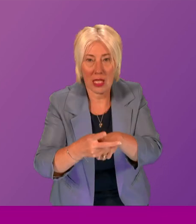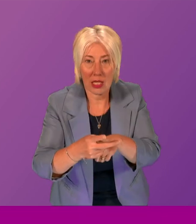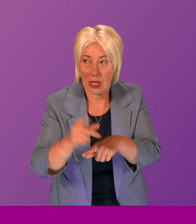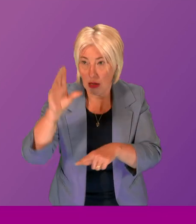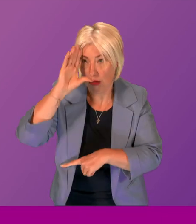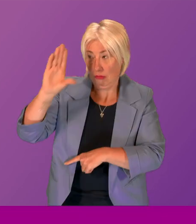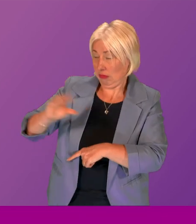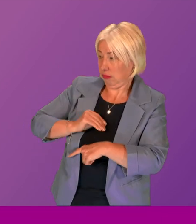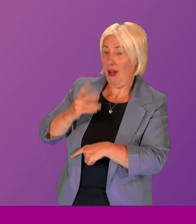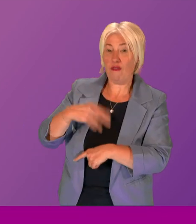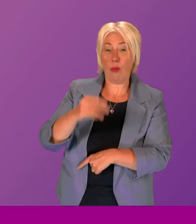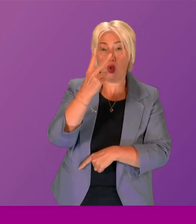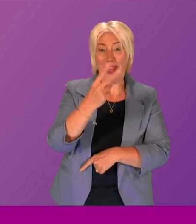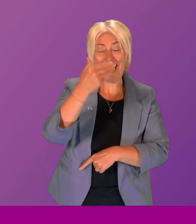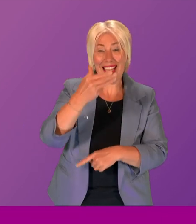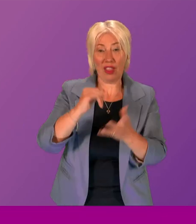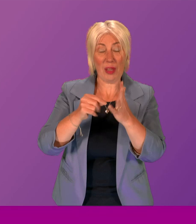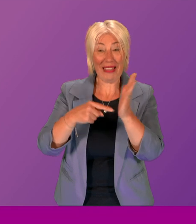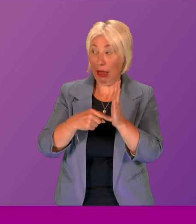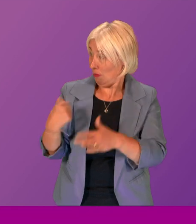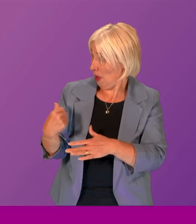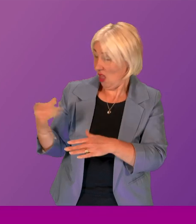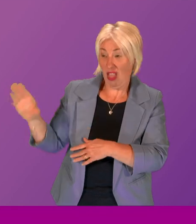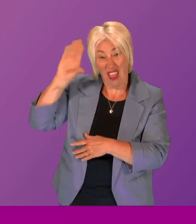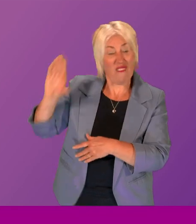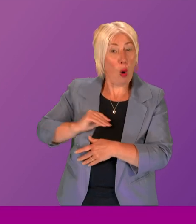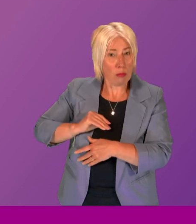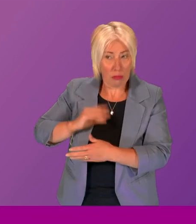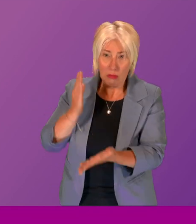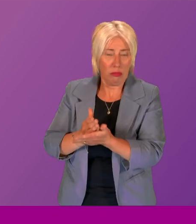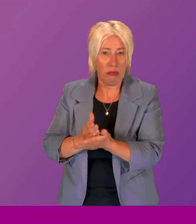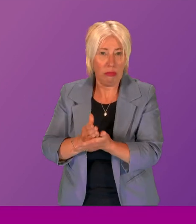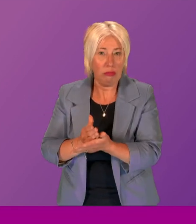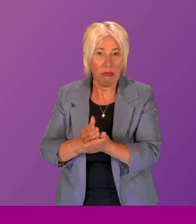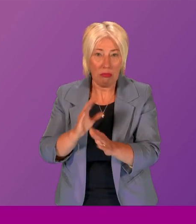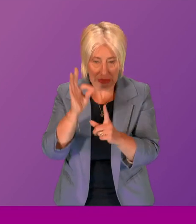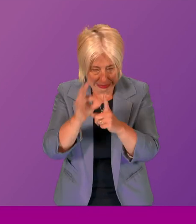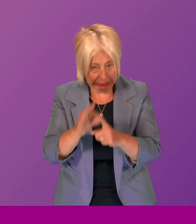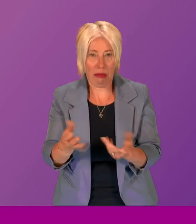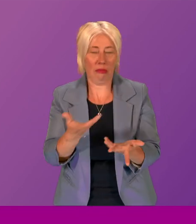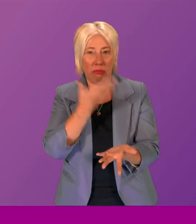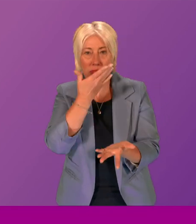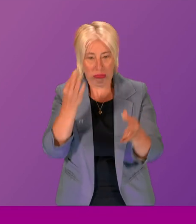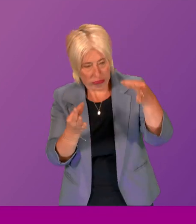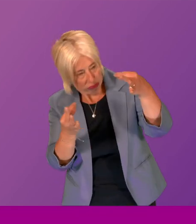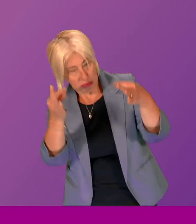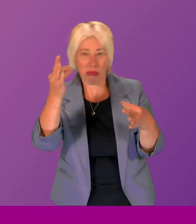Government on the actual issue, but that gave no detail at all of the specific approach and,